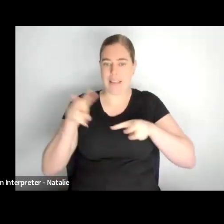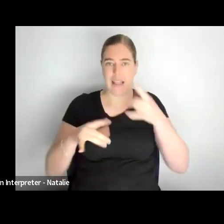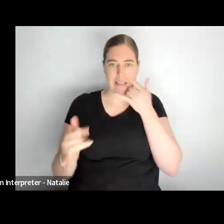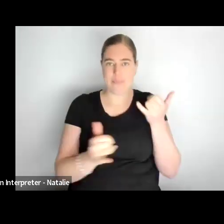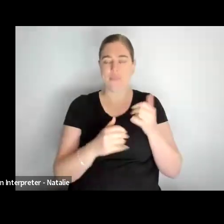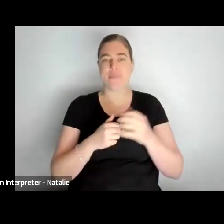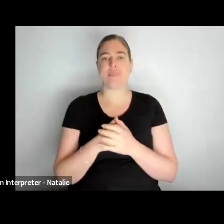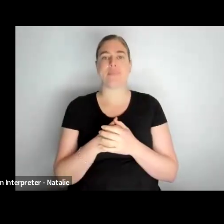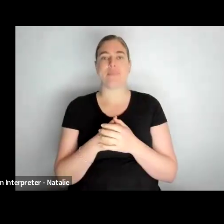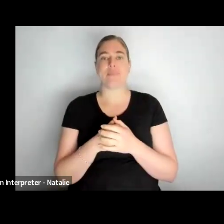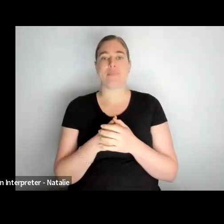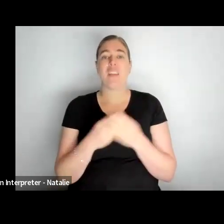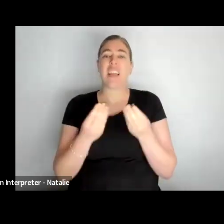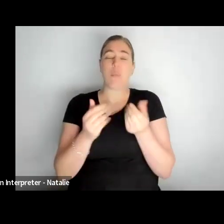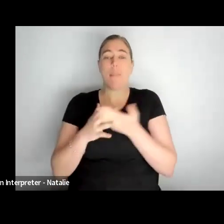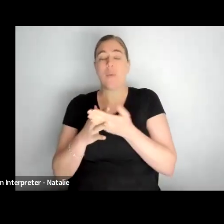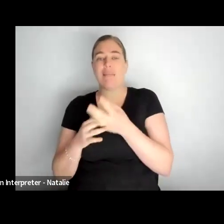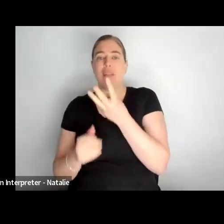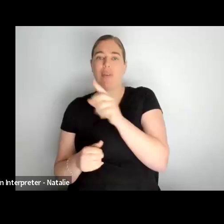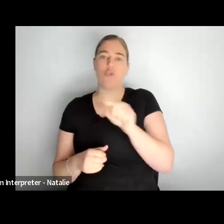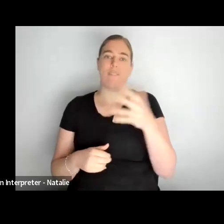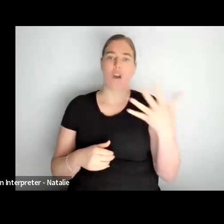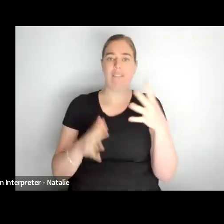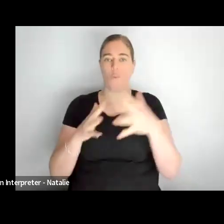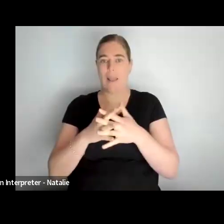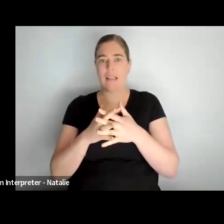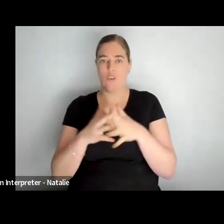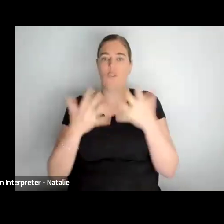And you will have somewhere between three to five weeks to complete the work. Obviously